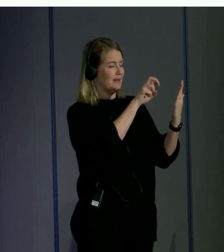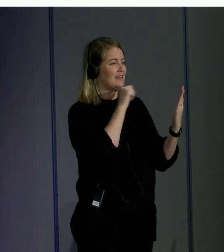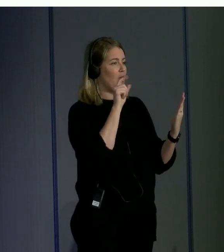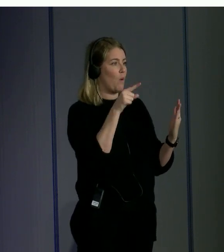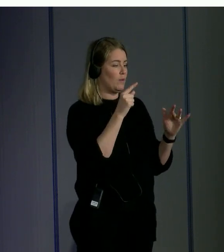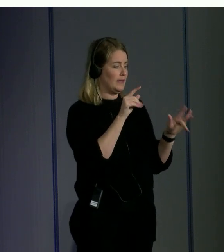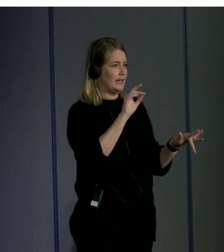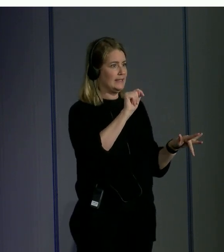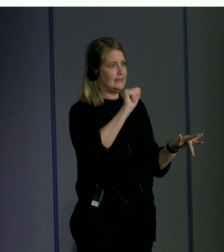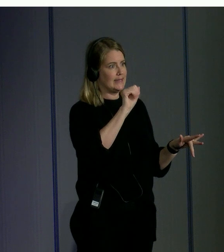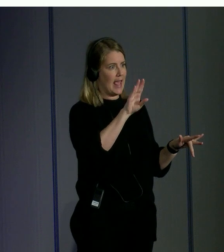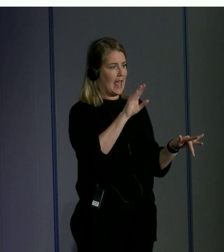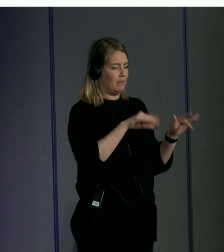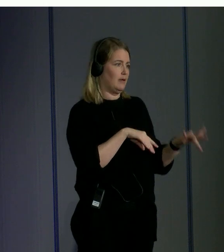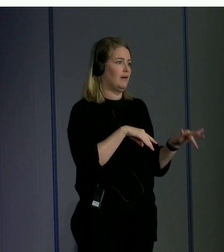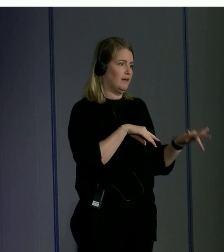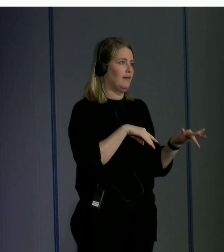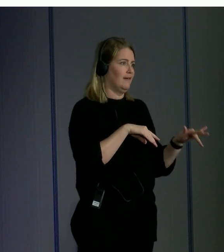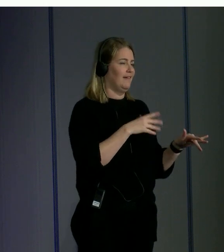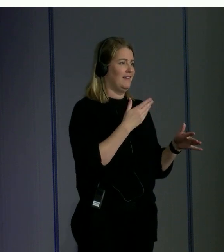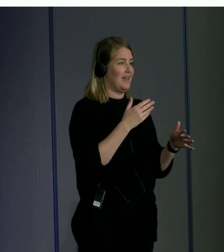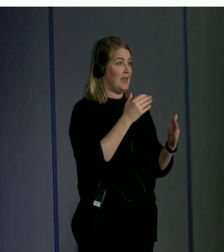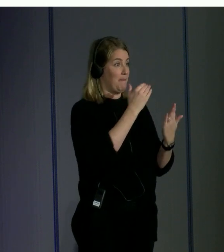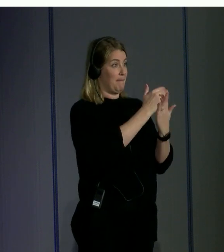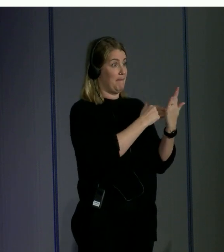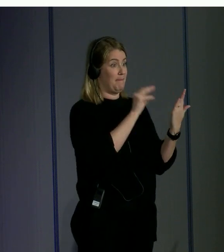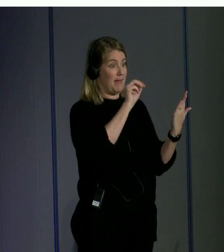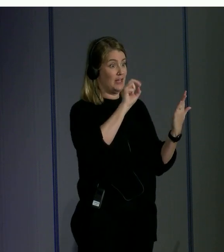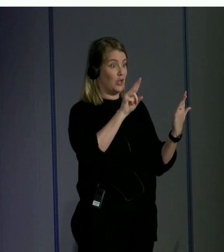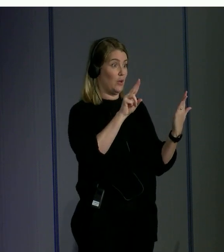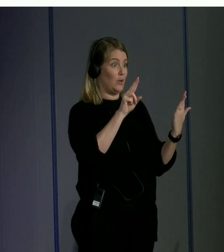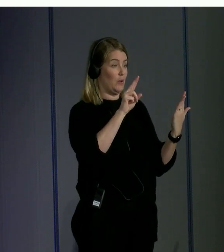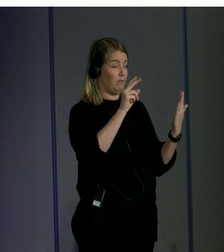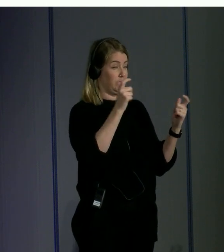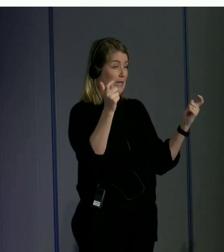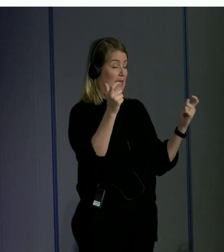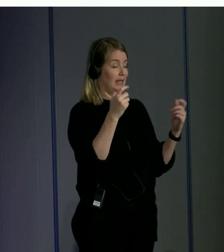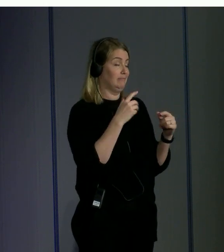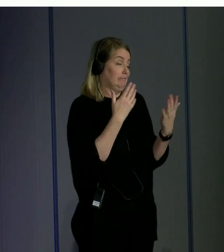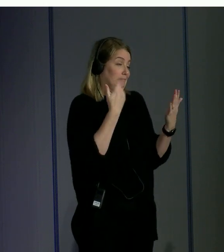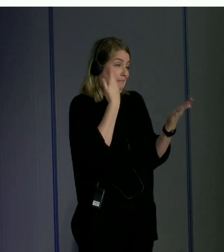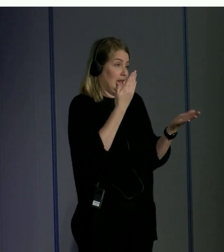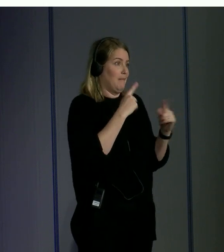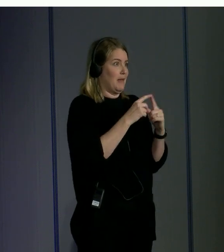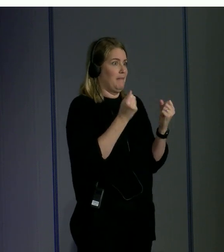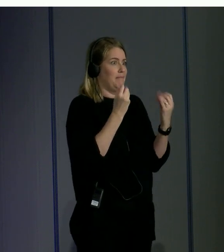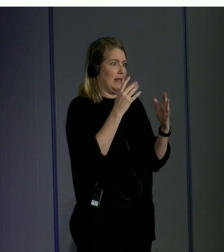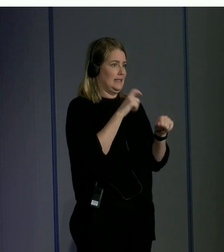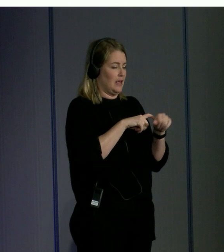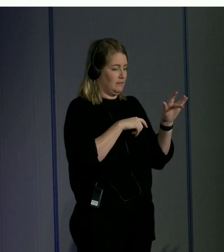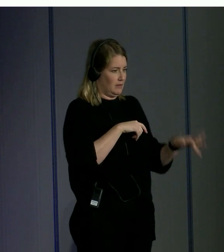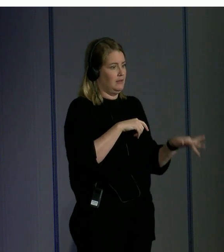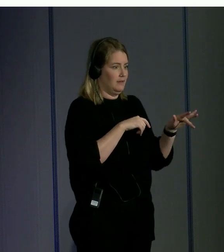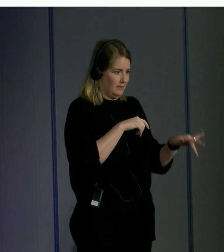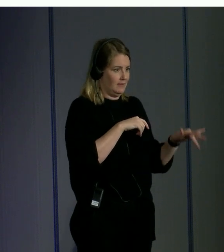I don't know how big the menus are these days, but I'm picturing several hundred times.